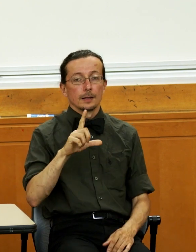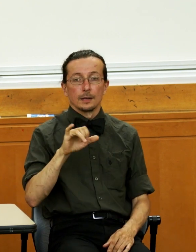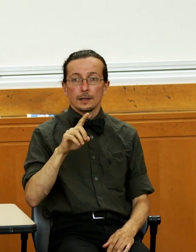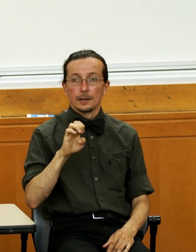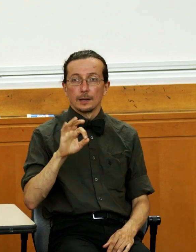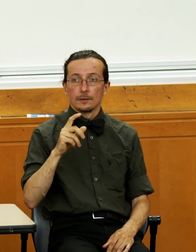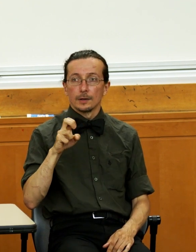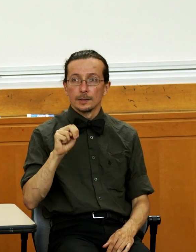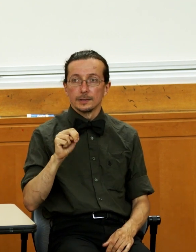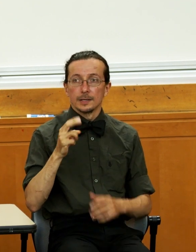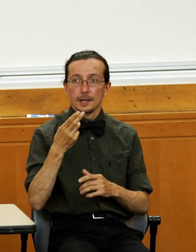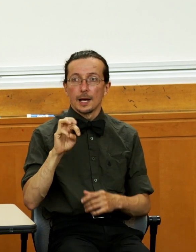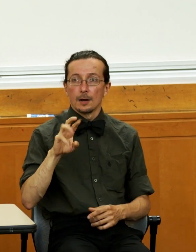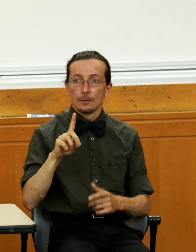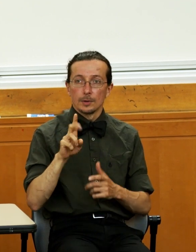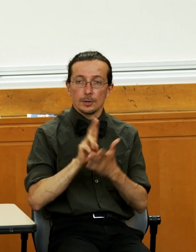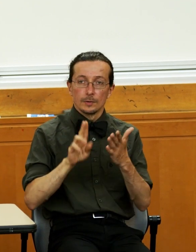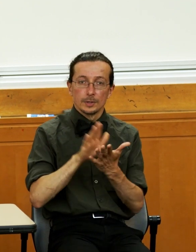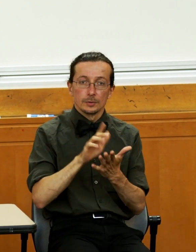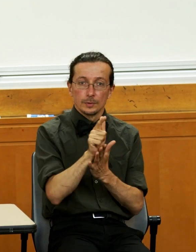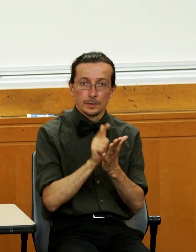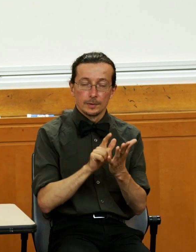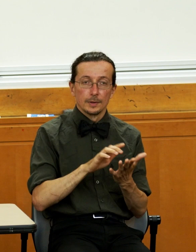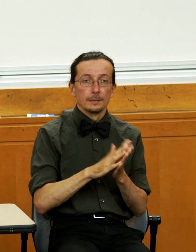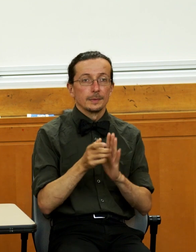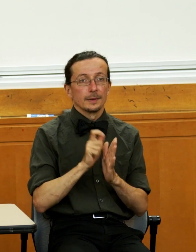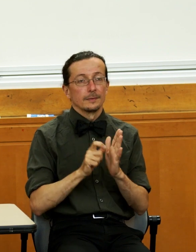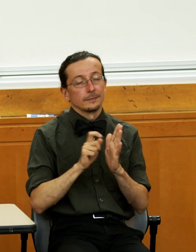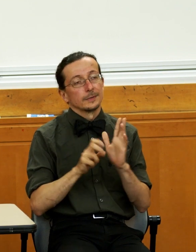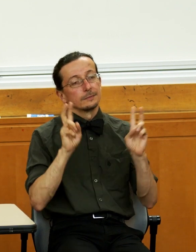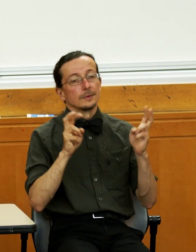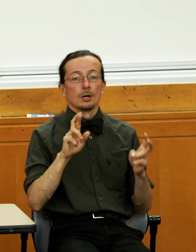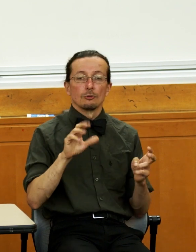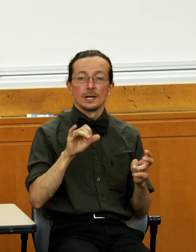at Howard University School of Law turned essay, “Racism Is Here To Stay: Now What?”